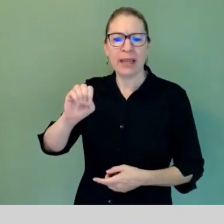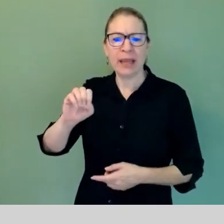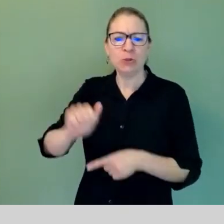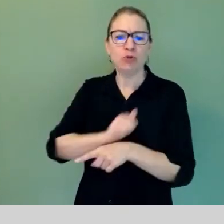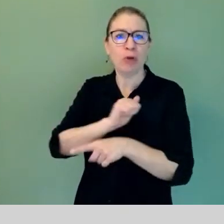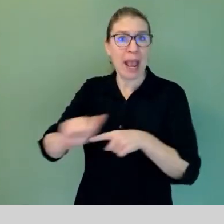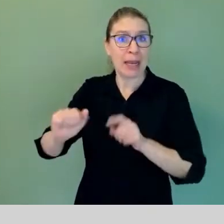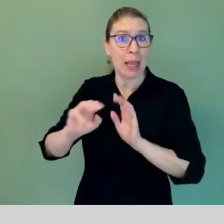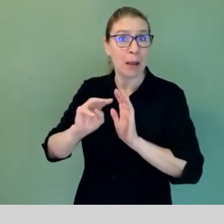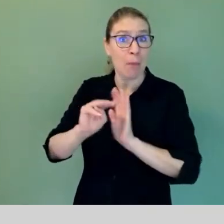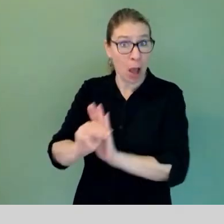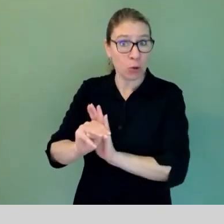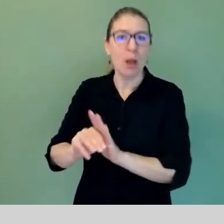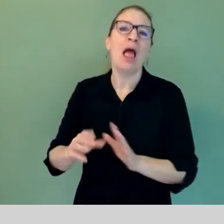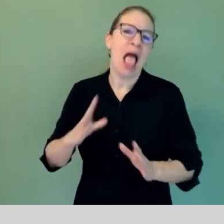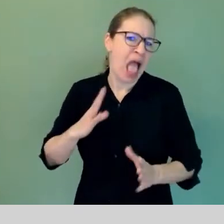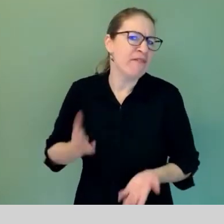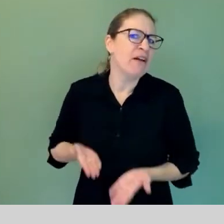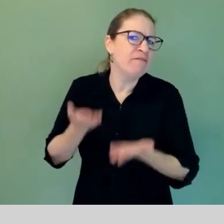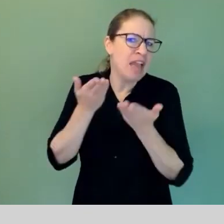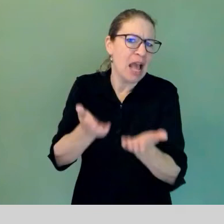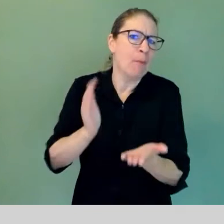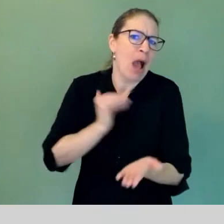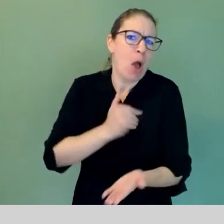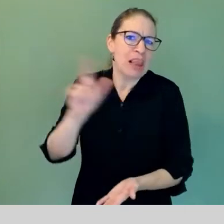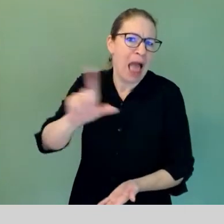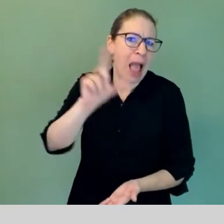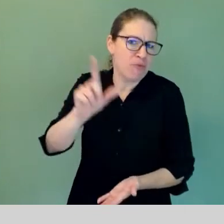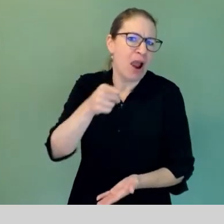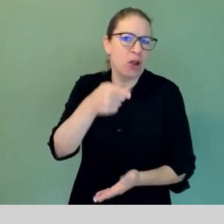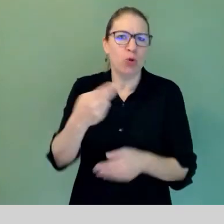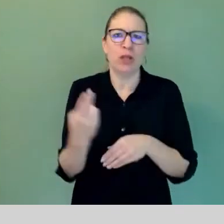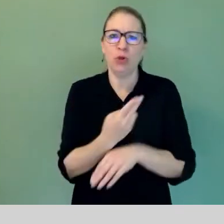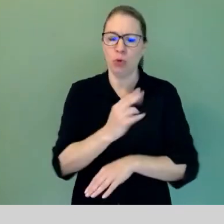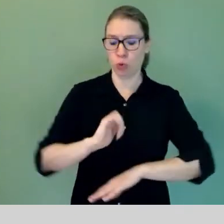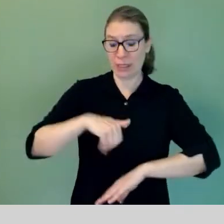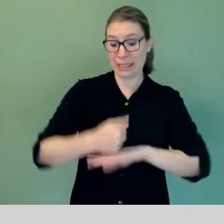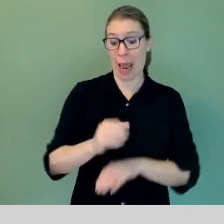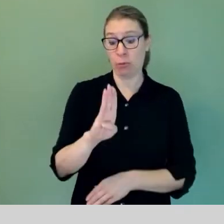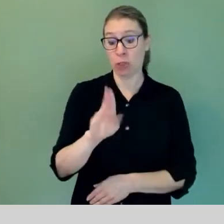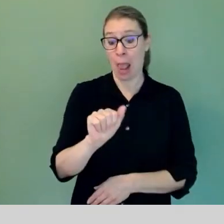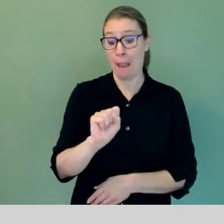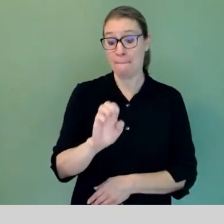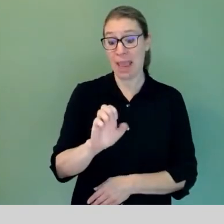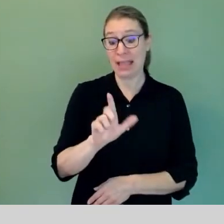there are three available in the library, as well as a part of the library that you can use to just establish baselines.